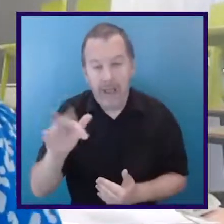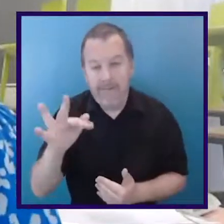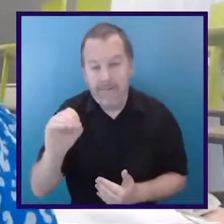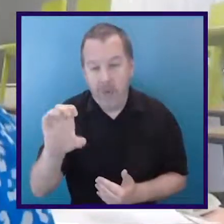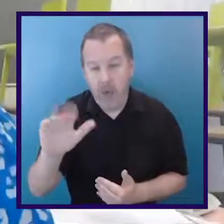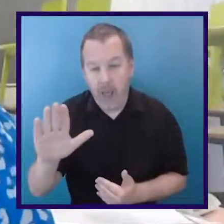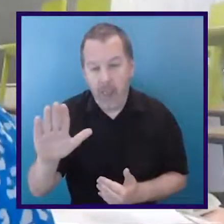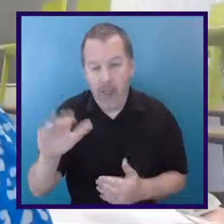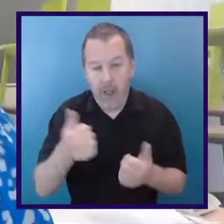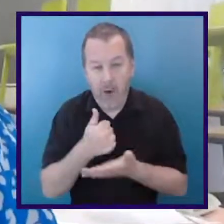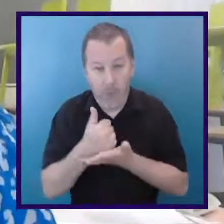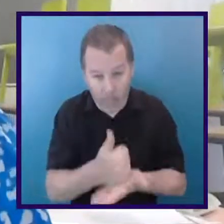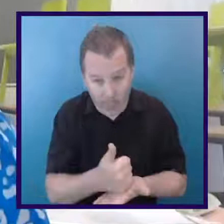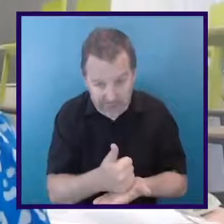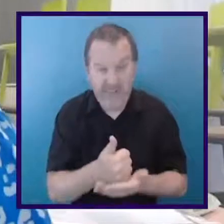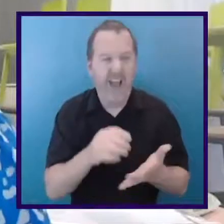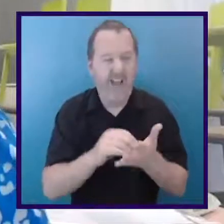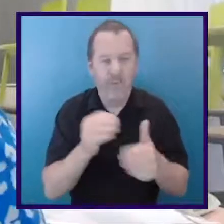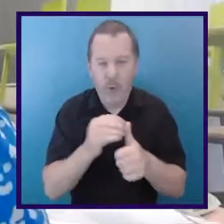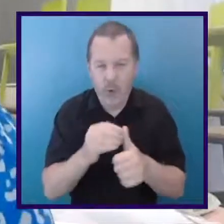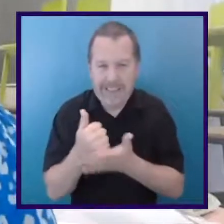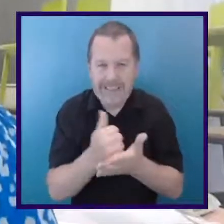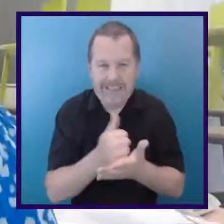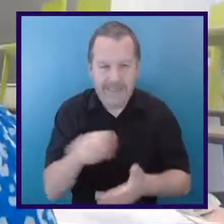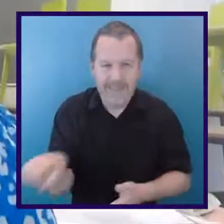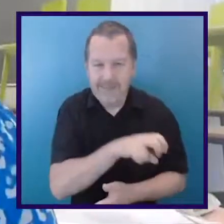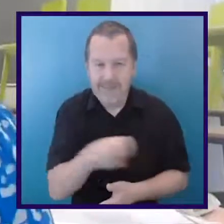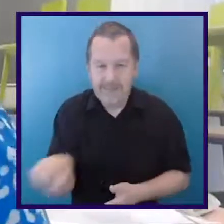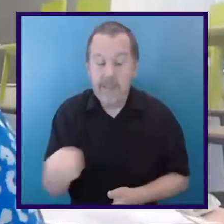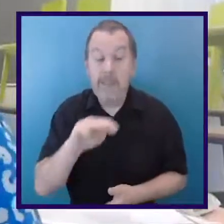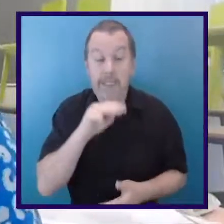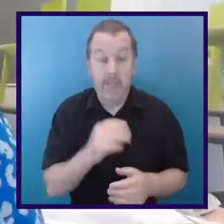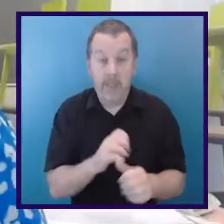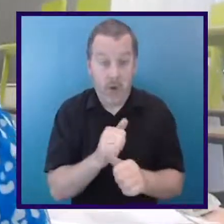And we have Spanish teacher that goes between the Learning Support and Spanish department as well.